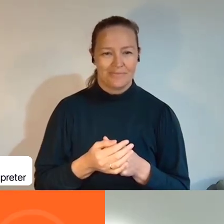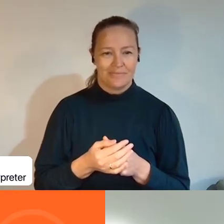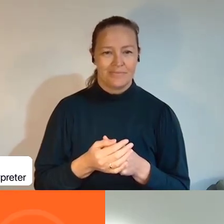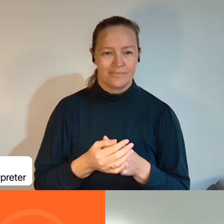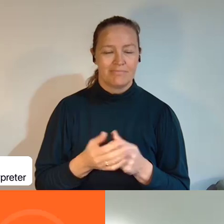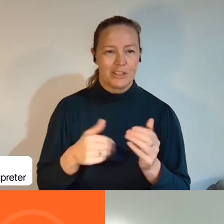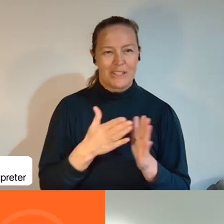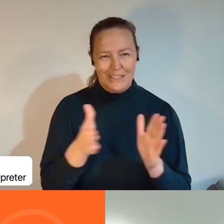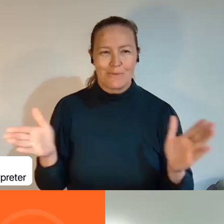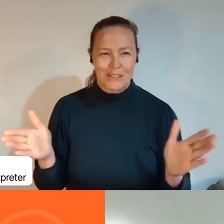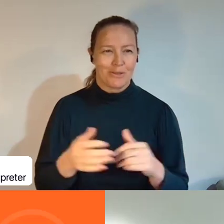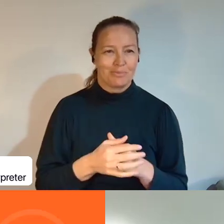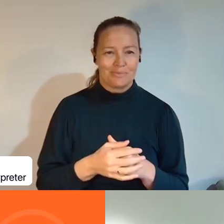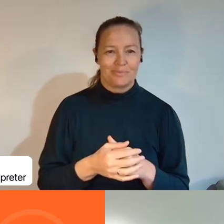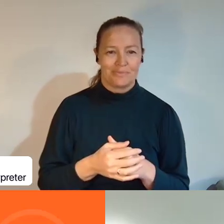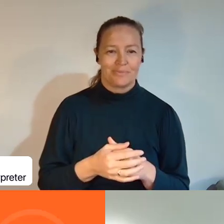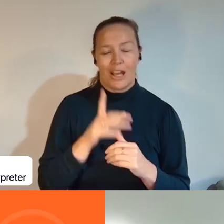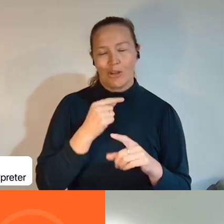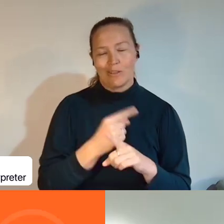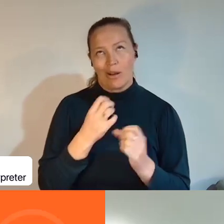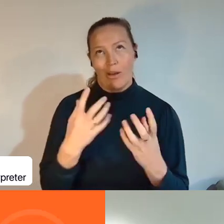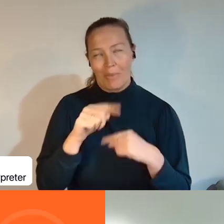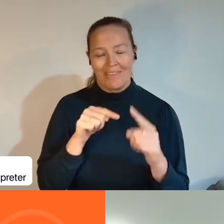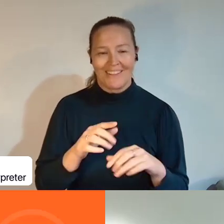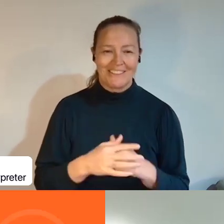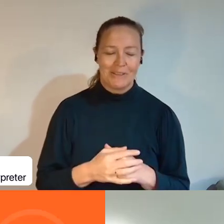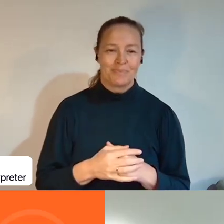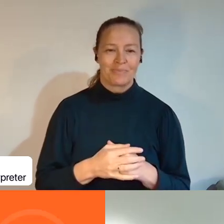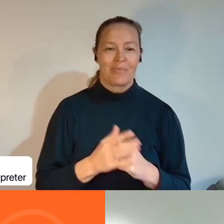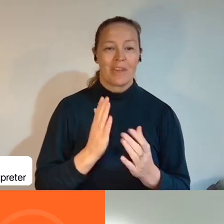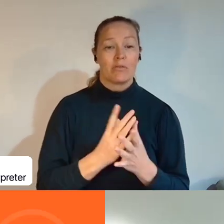yeah, but I could go on for hours, but yeah. But it's important that people actually are involved